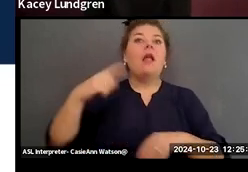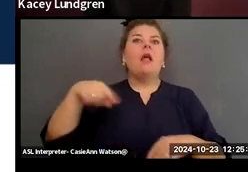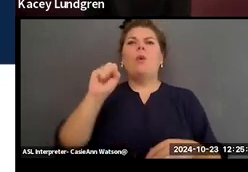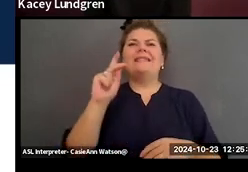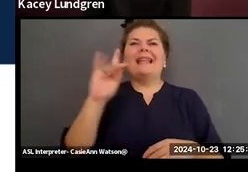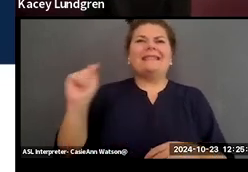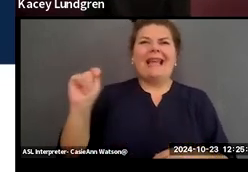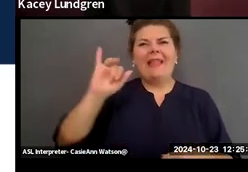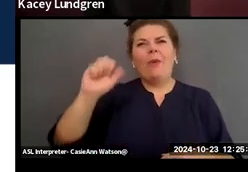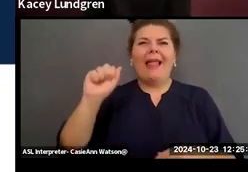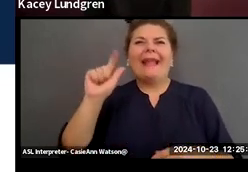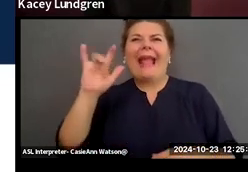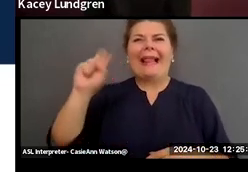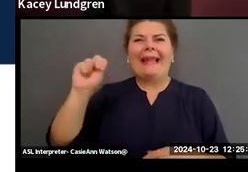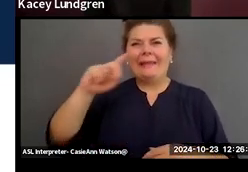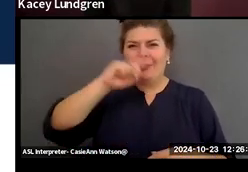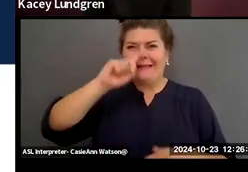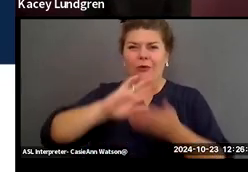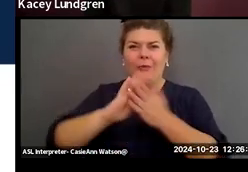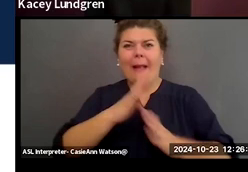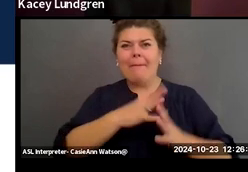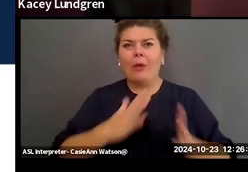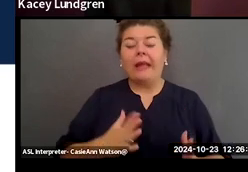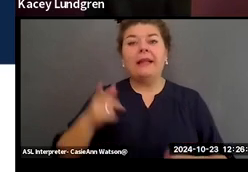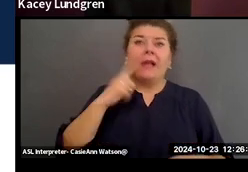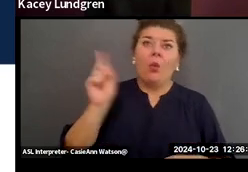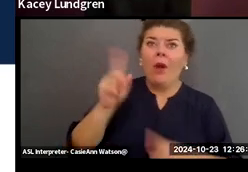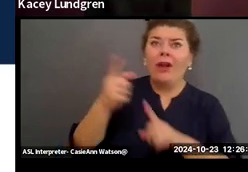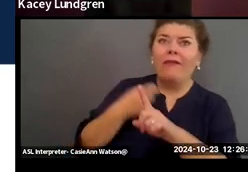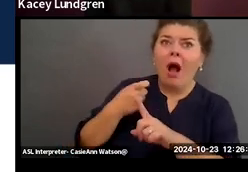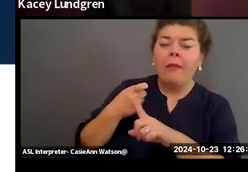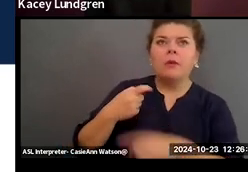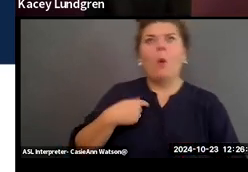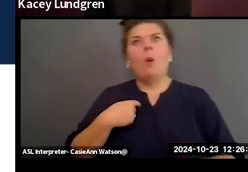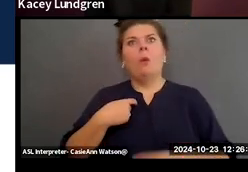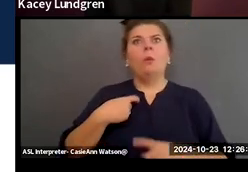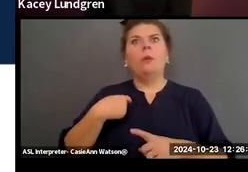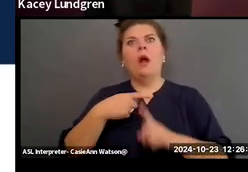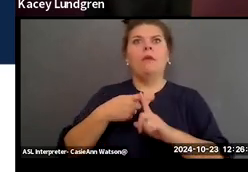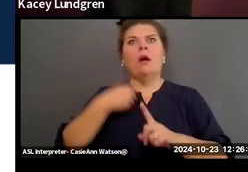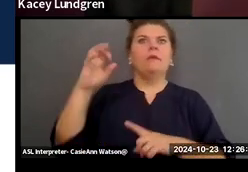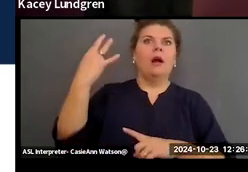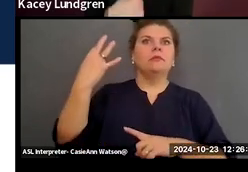pretending to be Americans, and whenever anyone asked where they were from, they would say, "We are from France."